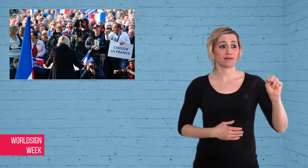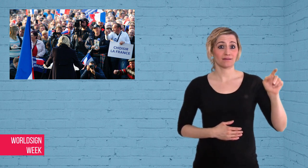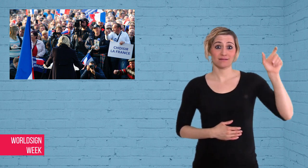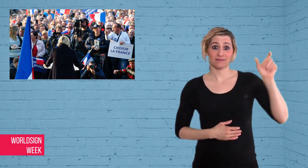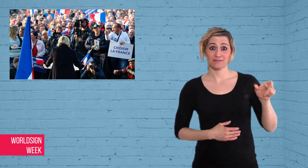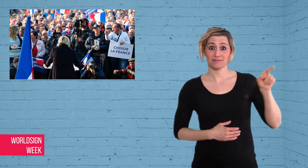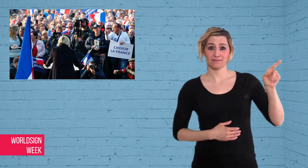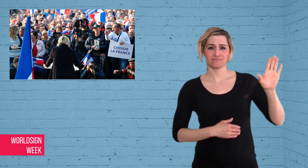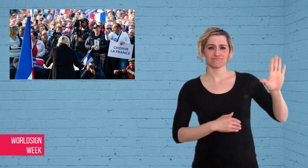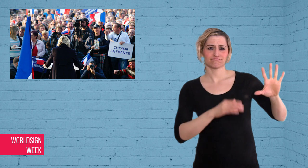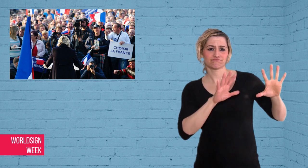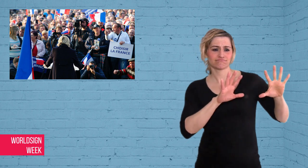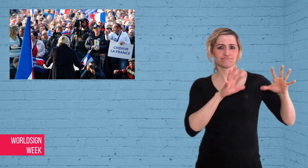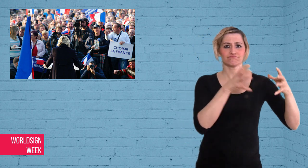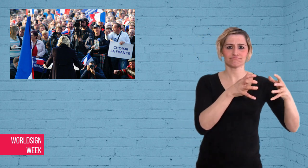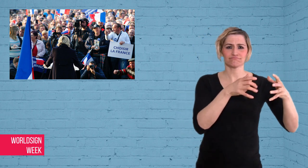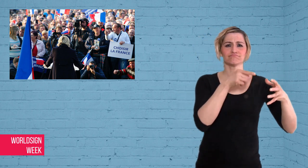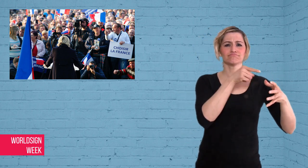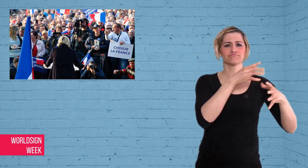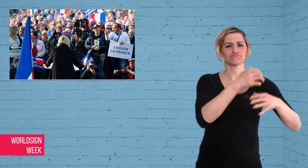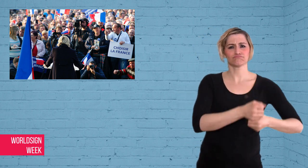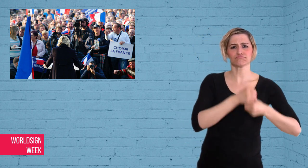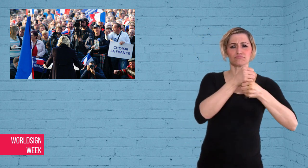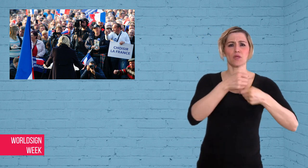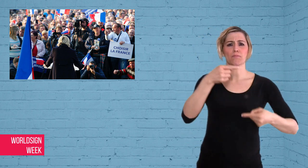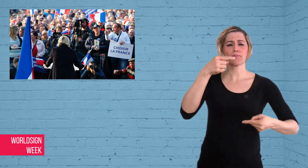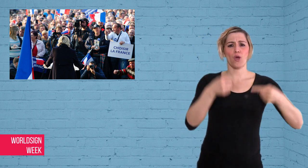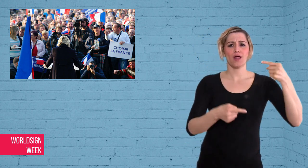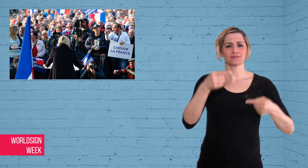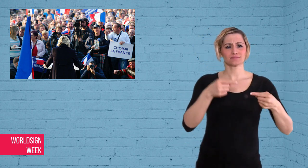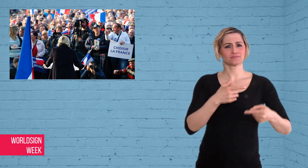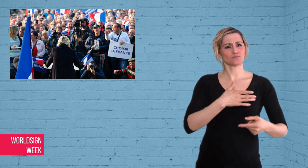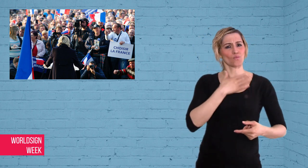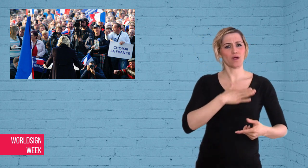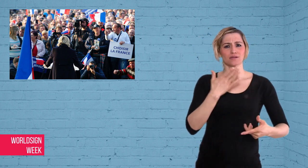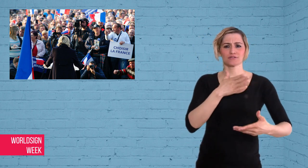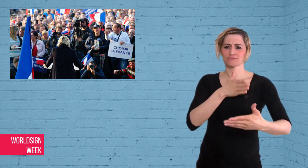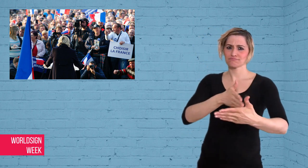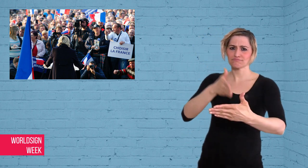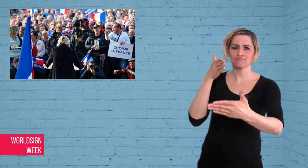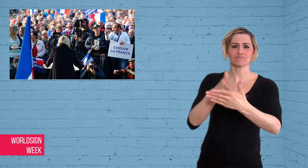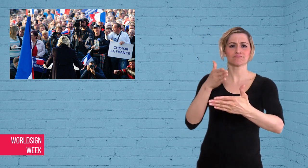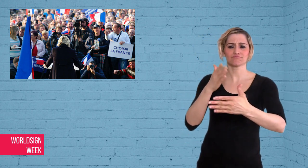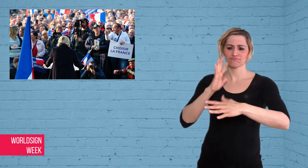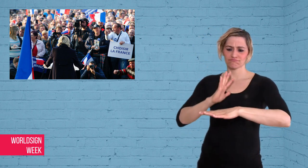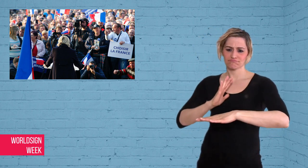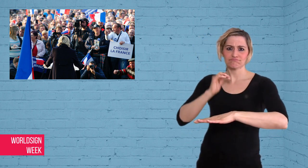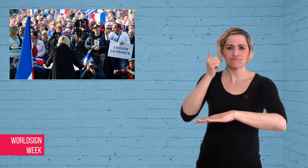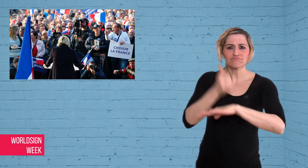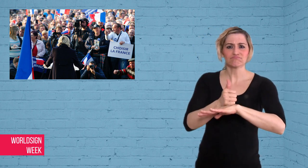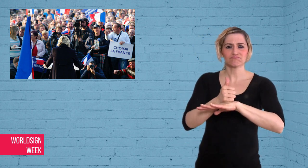movement. Addressing the nation, Macron